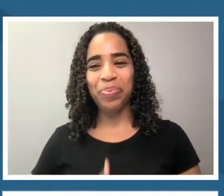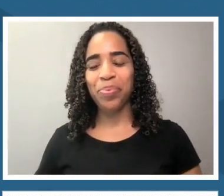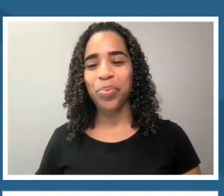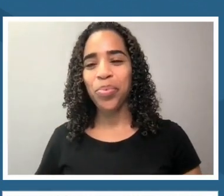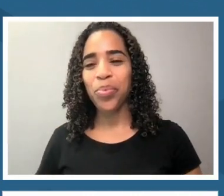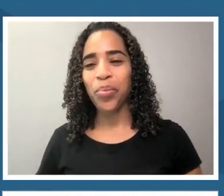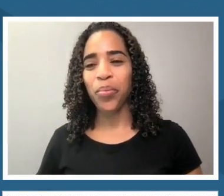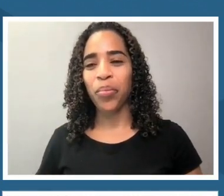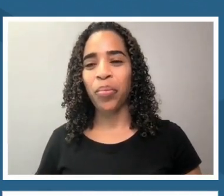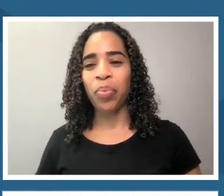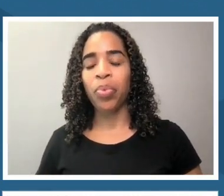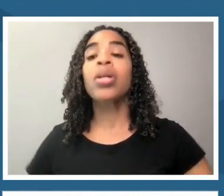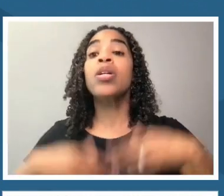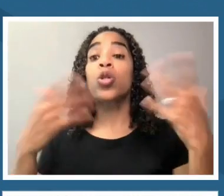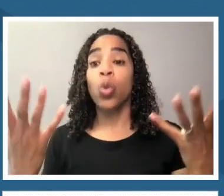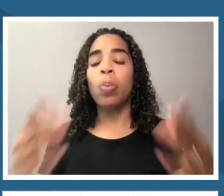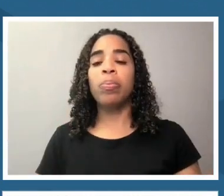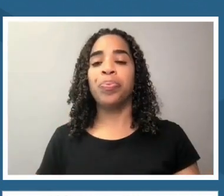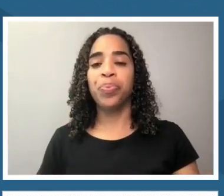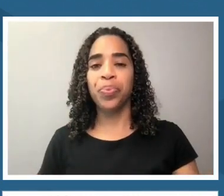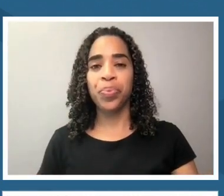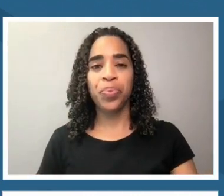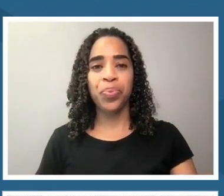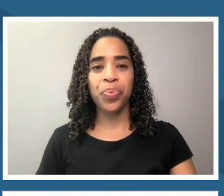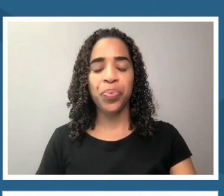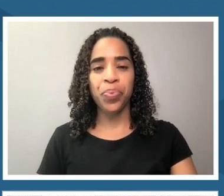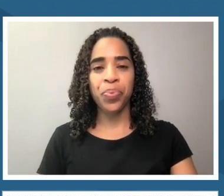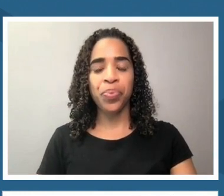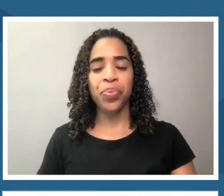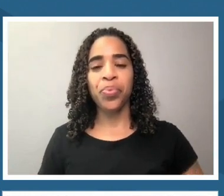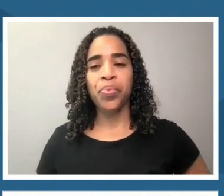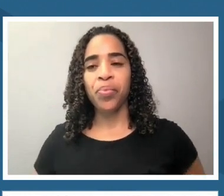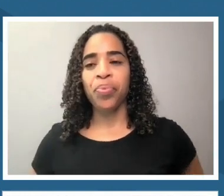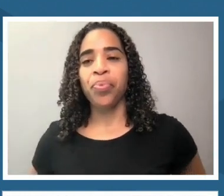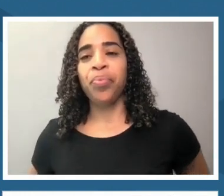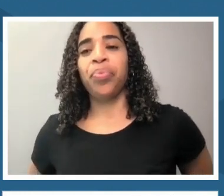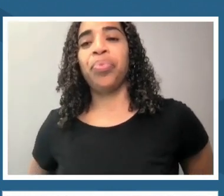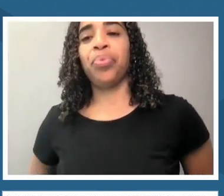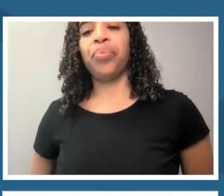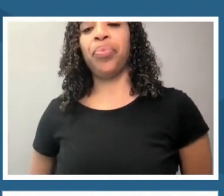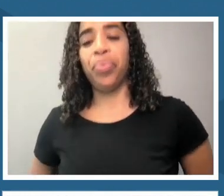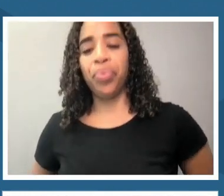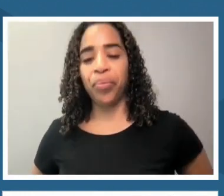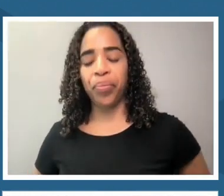so um in fact